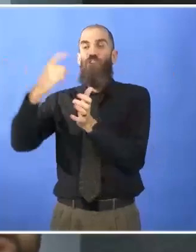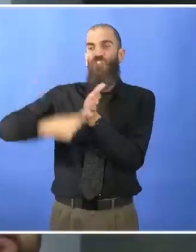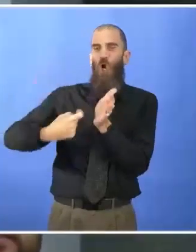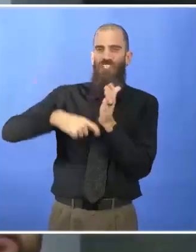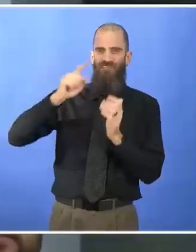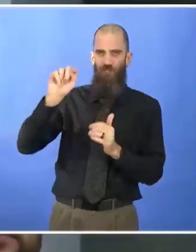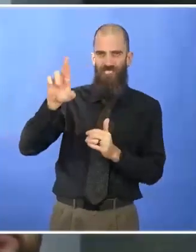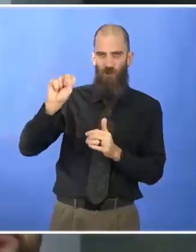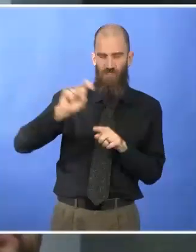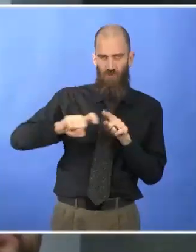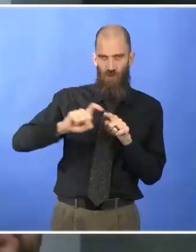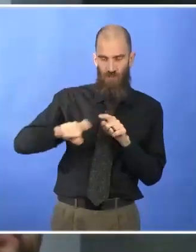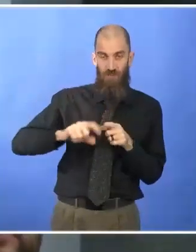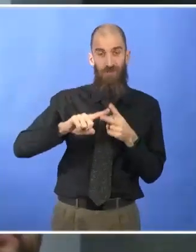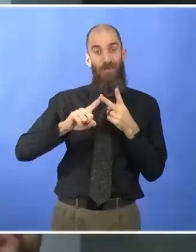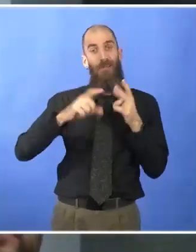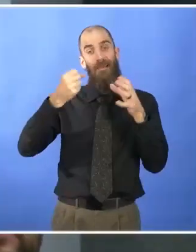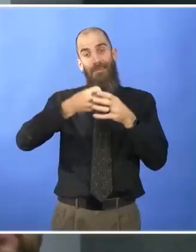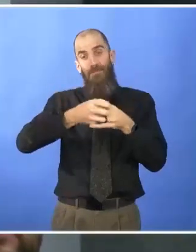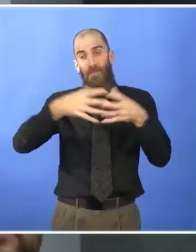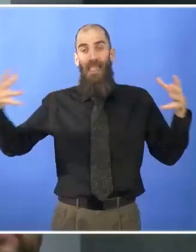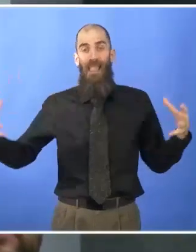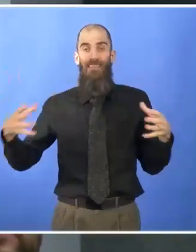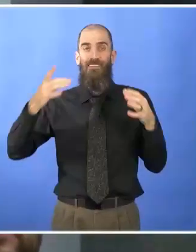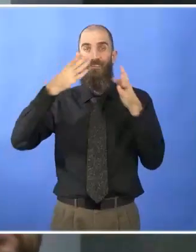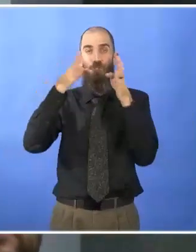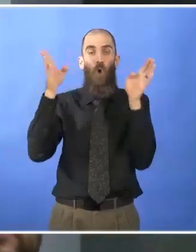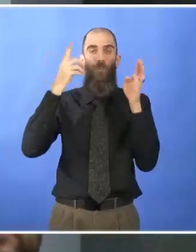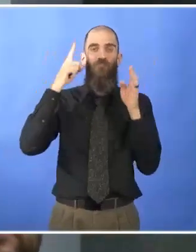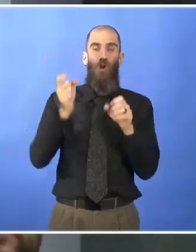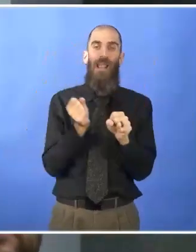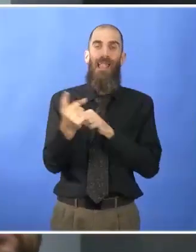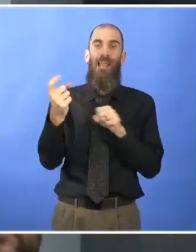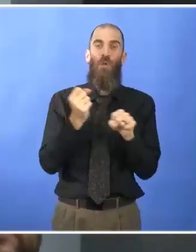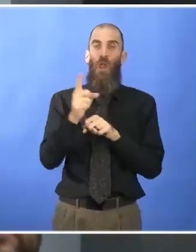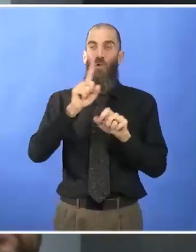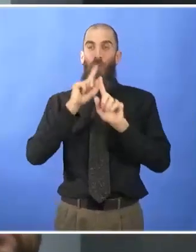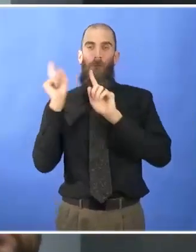ANNUAL REPORTS TO REFLECT EXPANDED TRS ACCESS AND MODIFY